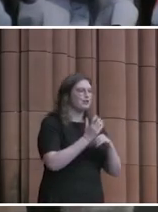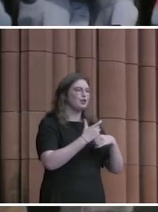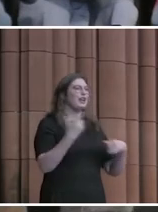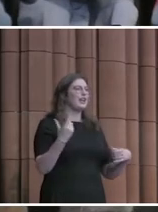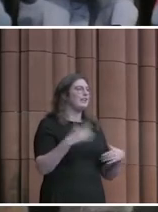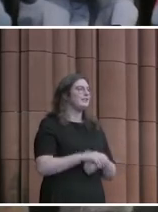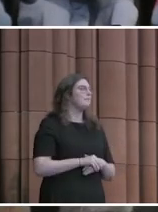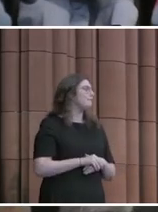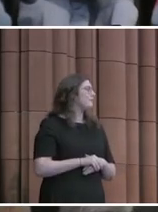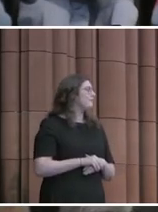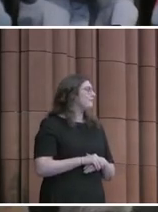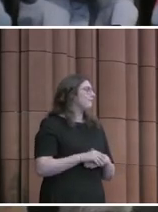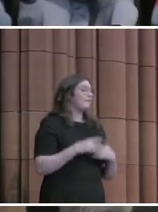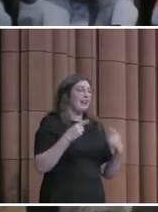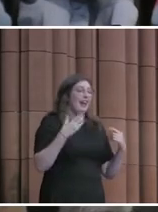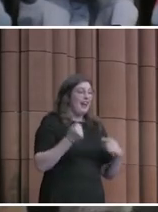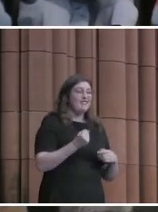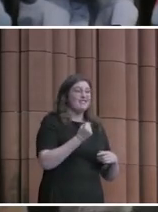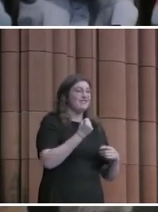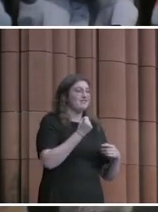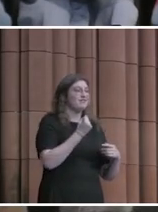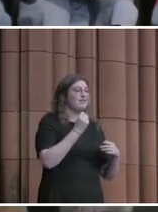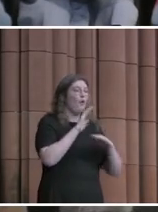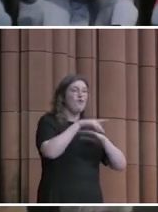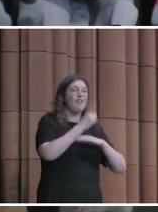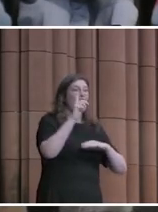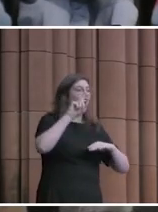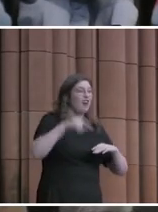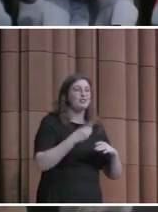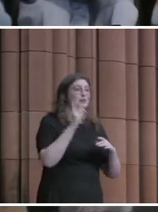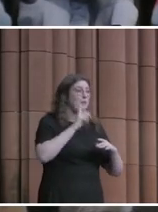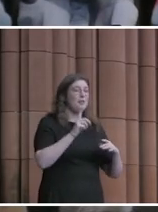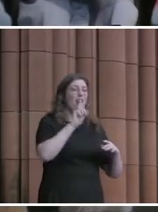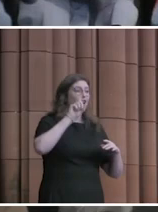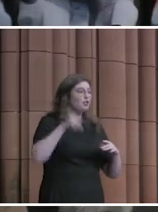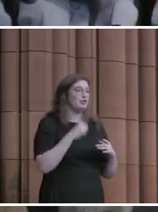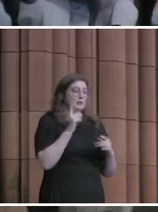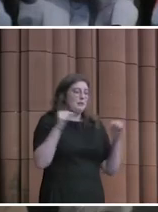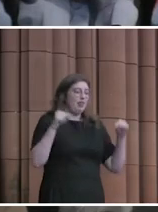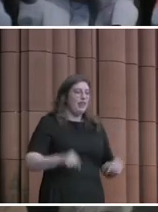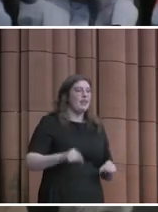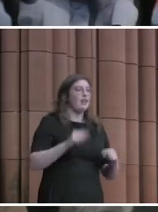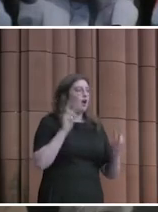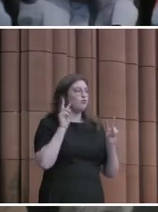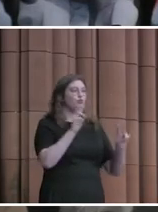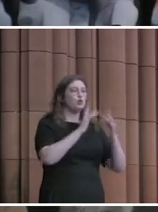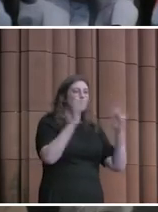And we've got hundreds of people from all over the world that are also zooming in or online and watching the ceremony online.